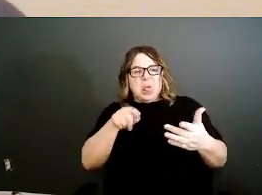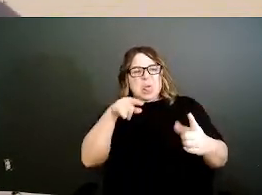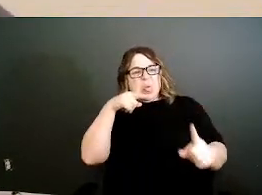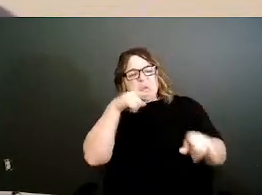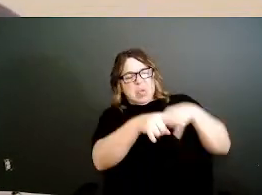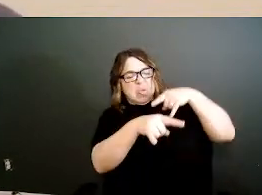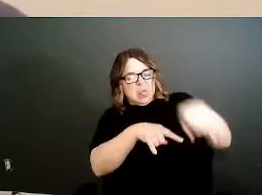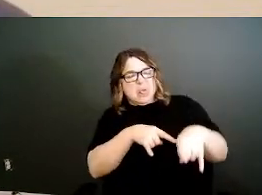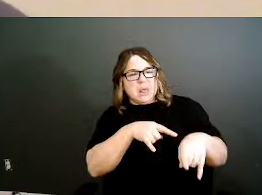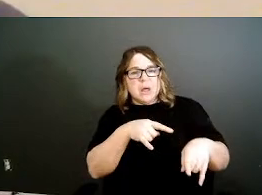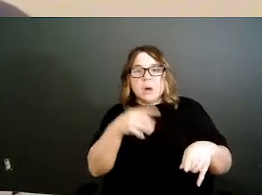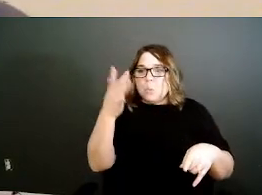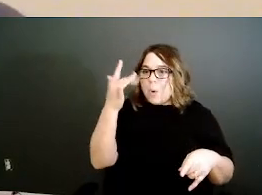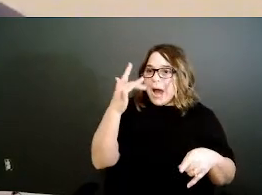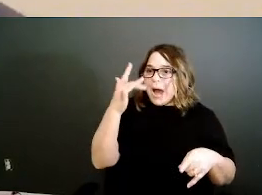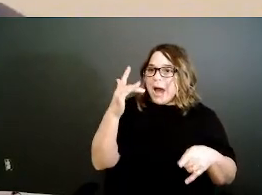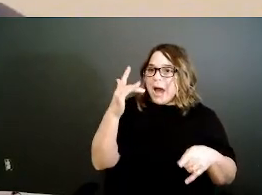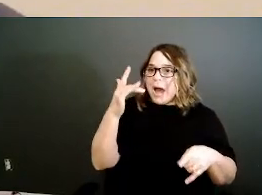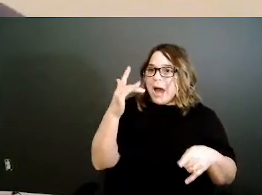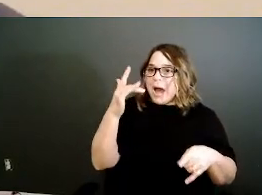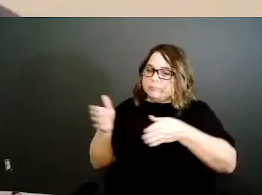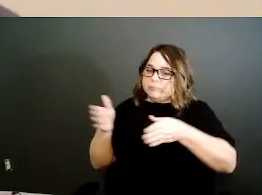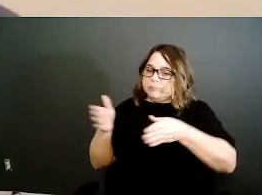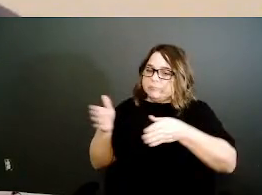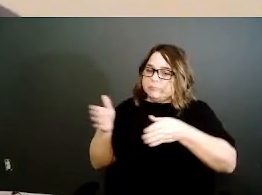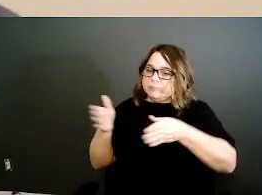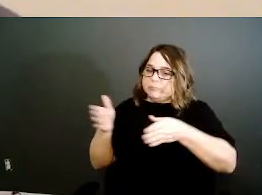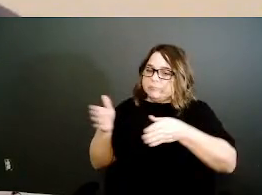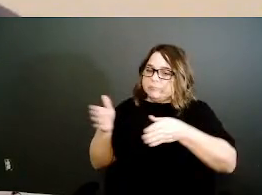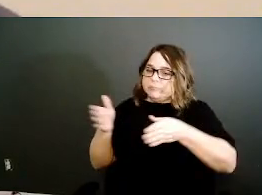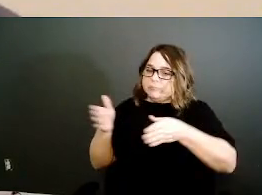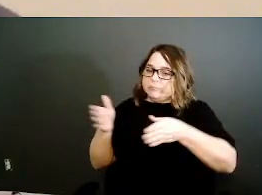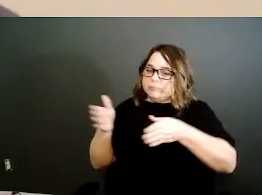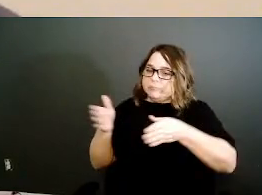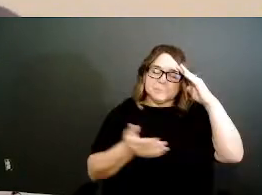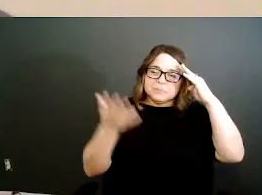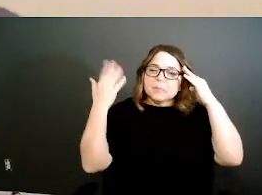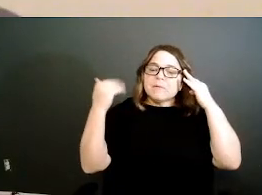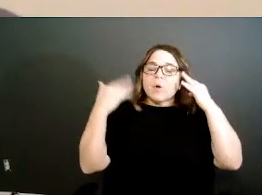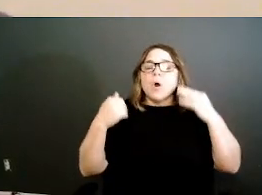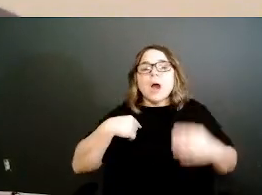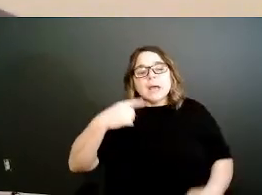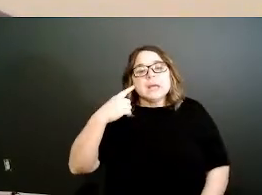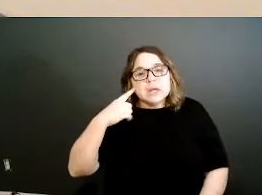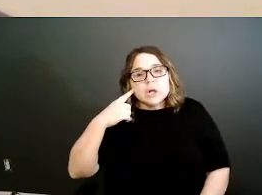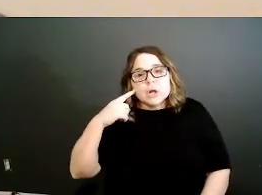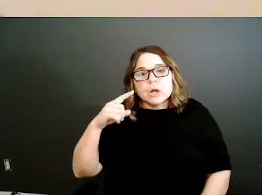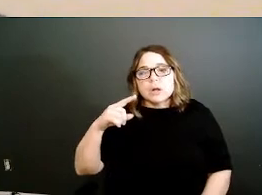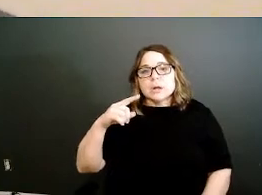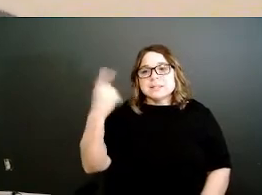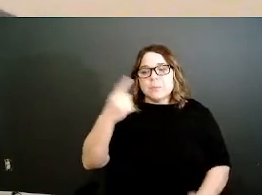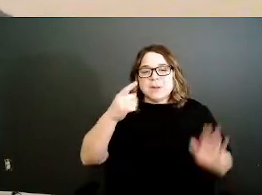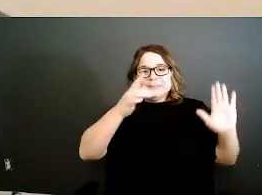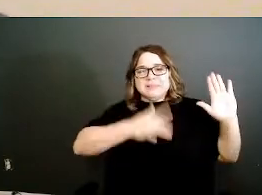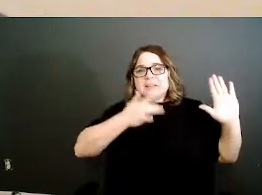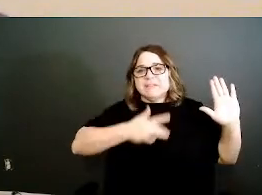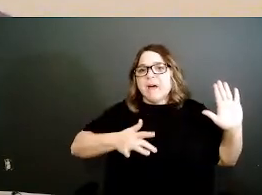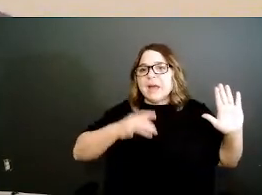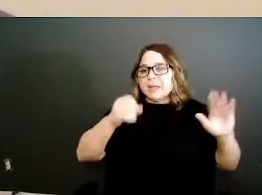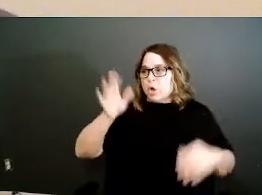A TESTIFIER OBSERVED THAT THE $27 MILLION INCREASE TO FAMILY. BUT THAT DOESN'T BEGIN TO EXPOSE MPD TRAGICALLY MIRRORS THE PAYOUT TO GEORGE FLOYD'S THE MOUNTAIN OF CASH LOST IN CIVIL SETTLEMENTS.